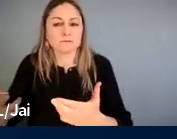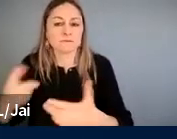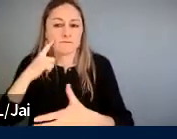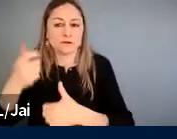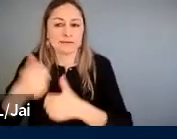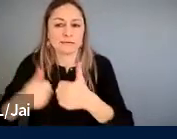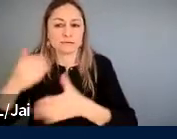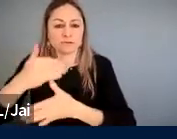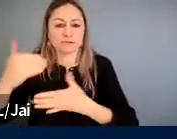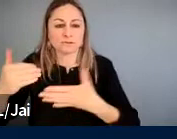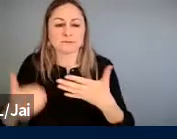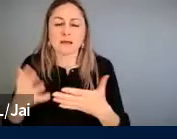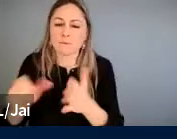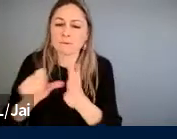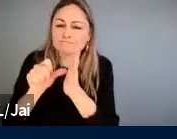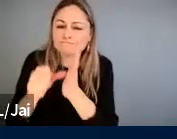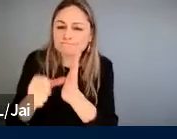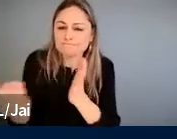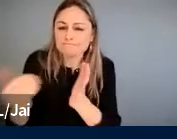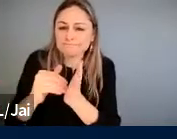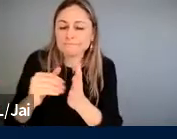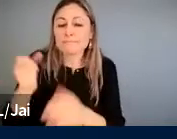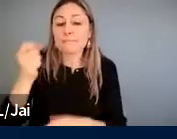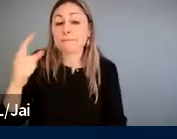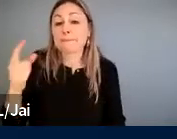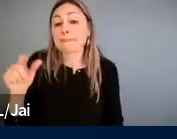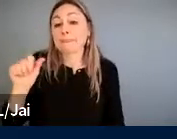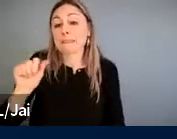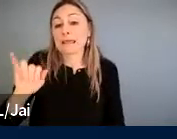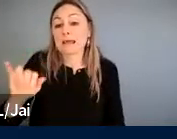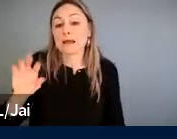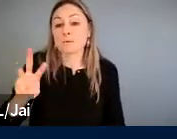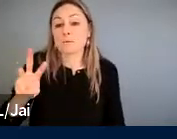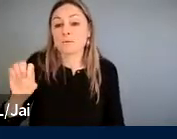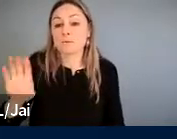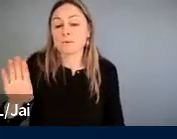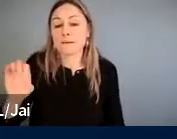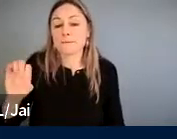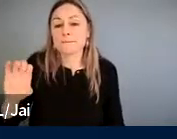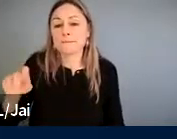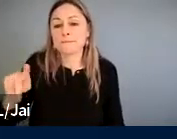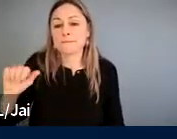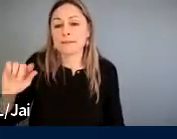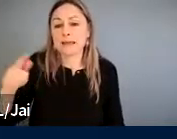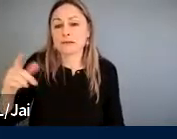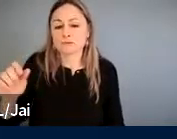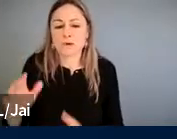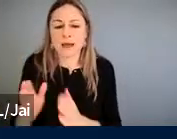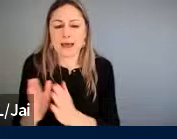want to reiterate that AI web page, and we'll ask the chat monitor or put that in the chat again for